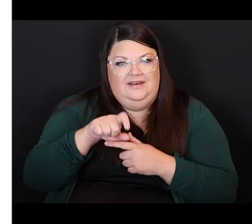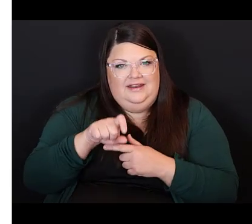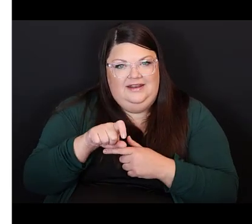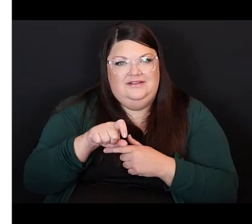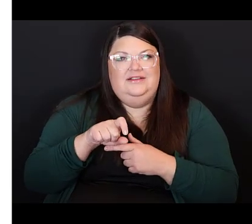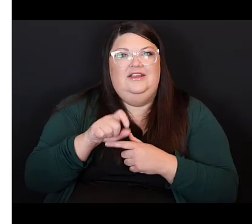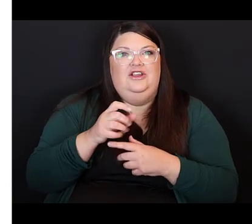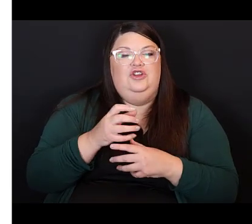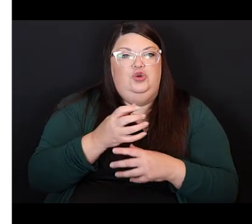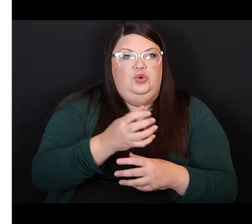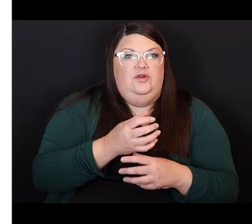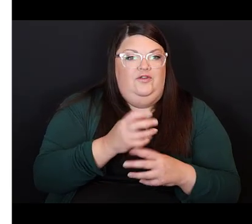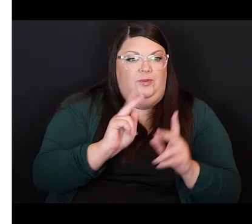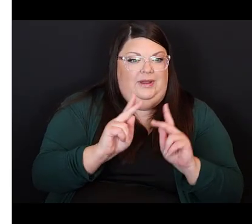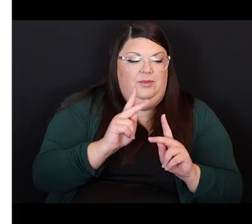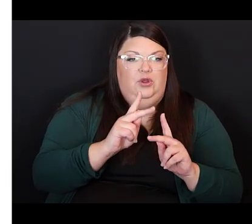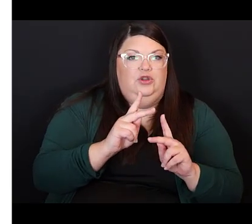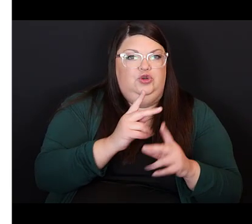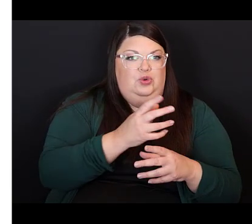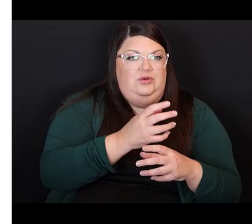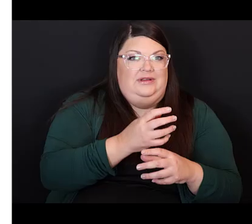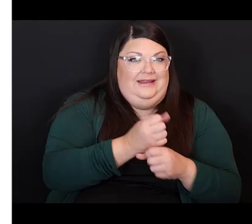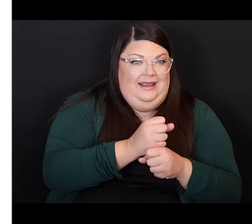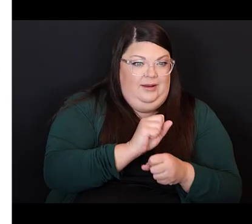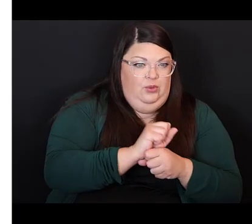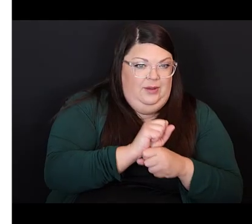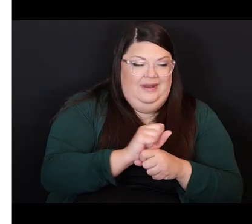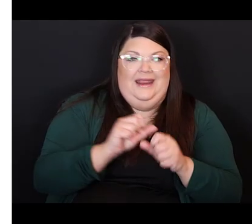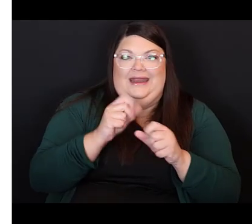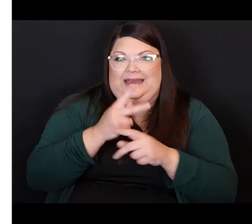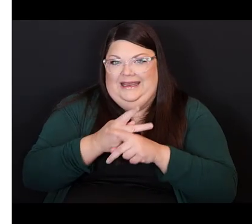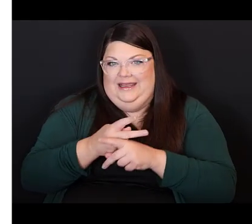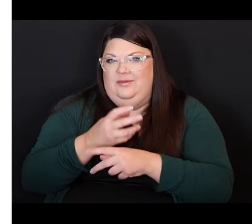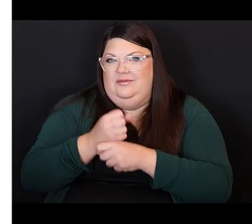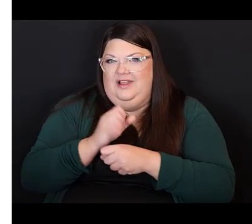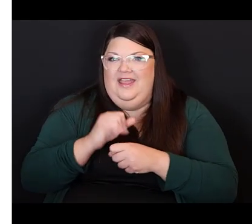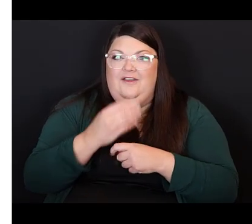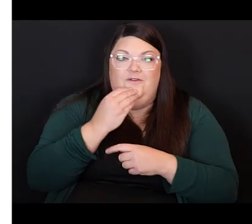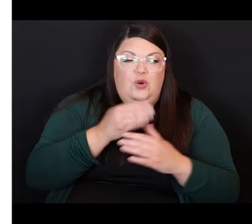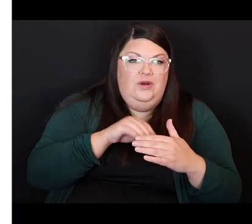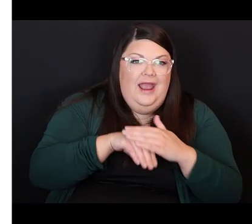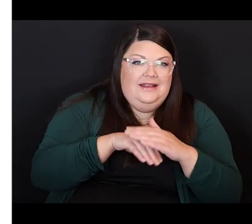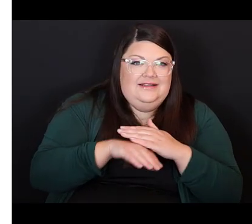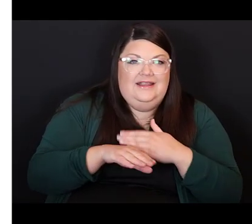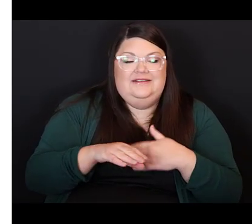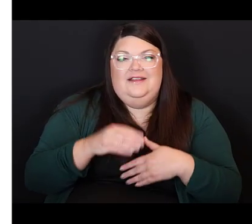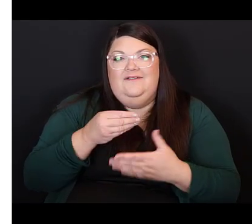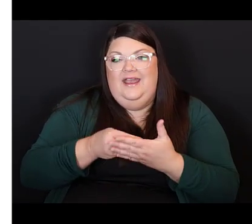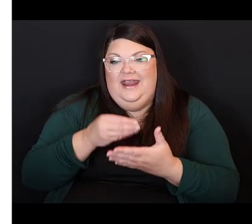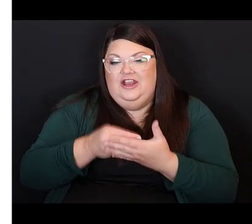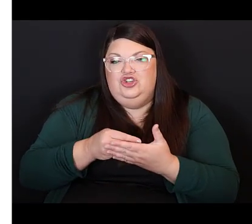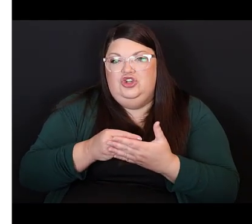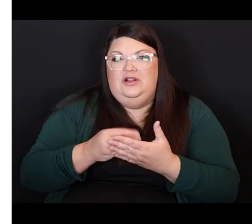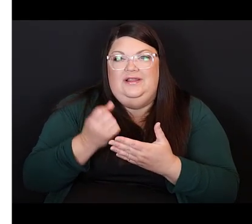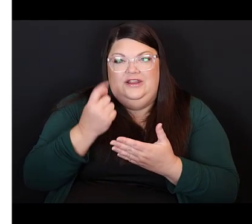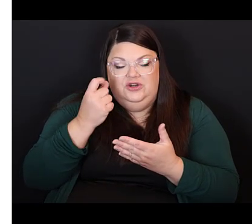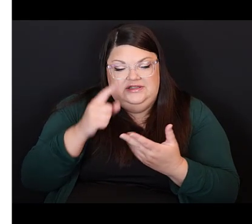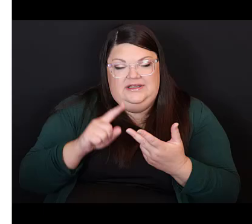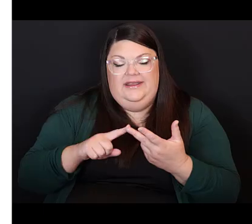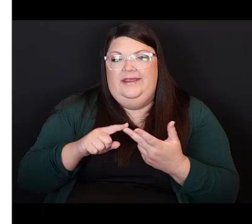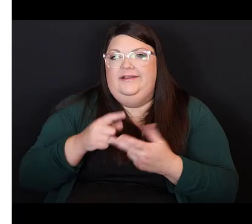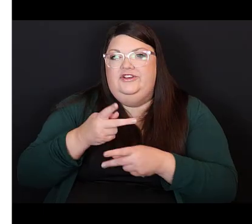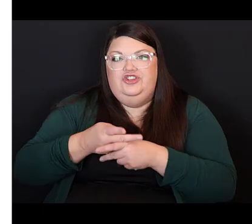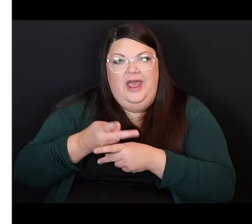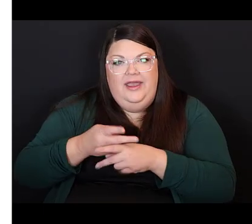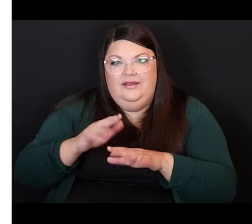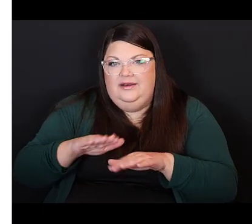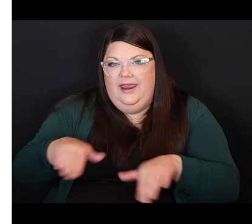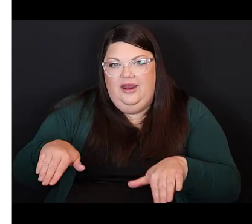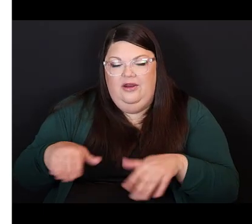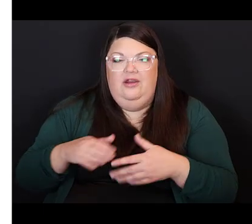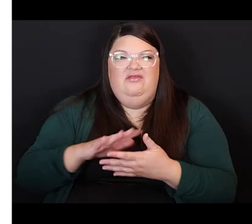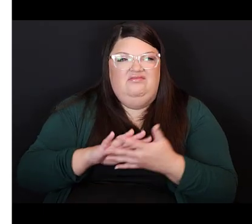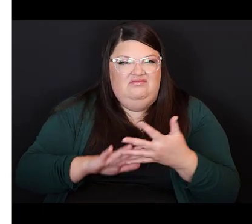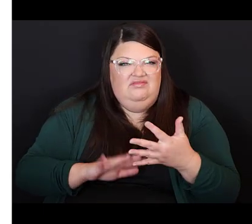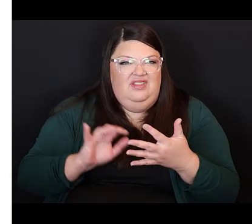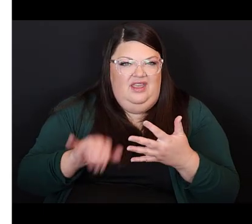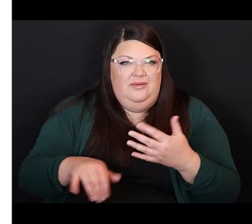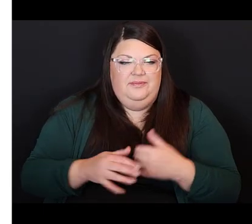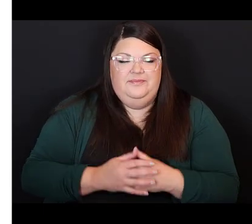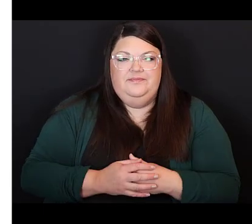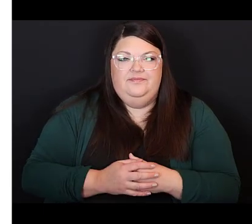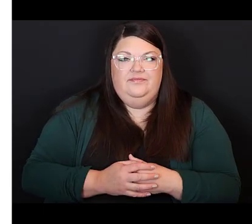to secure and keep employment, like housing, food access, childcare, and financial literacy.